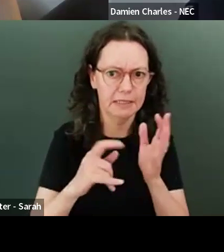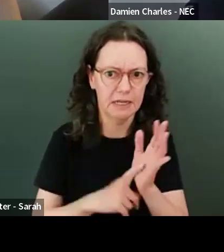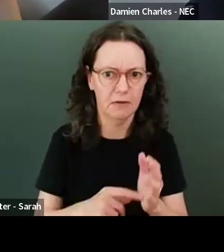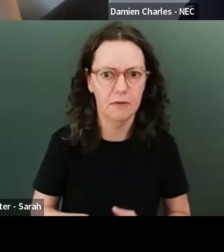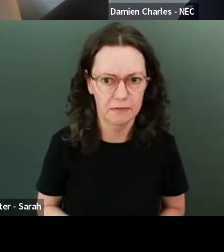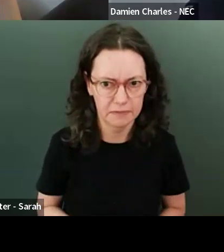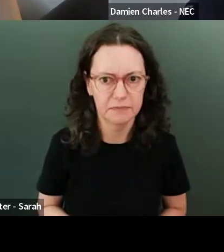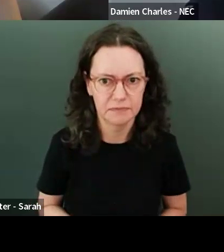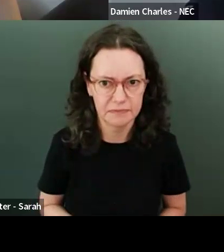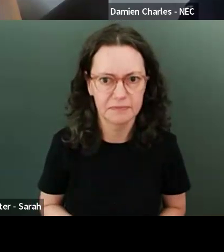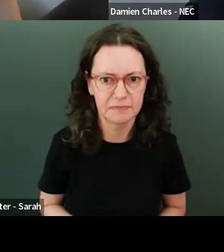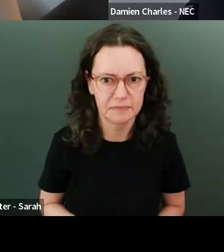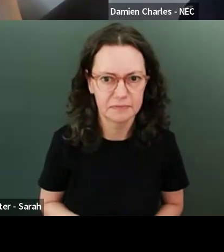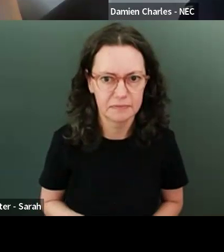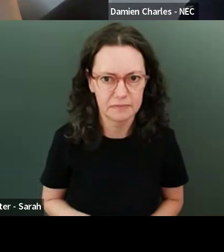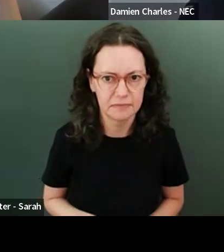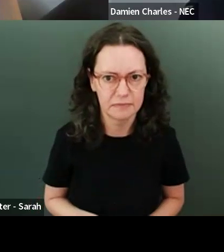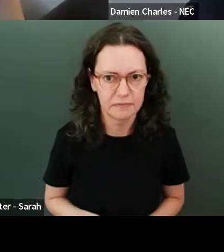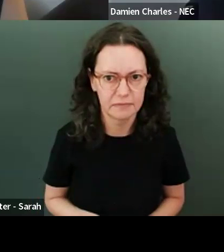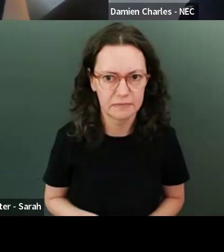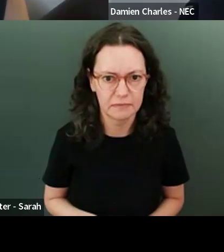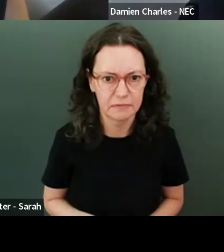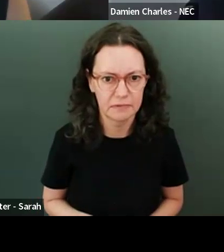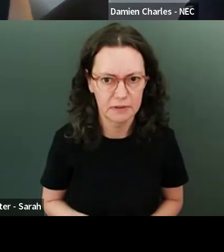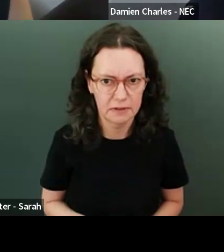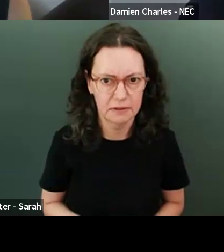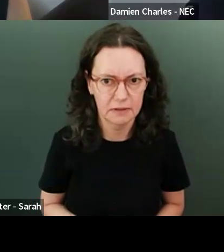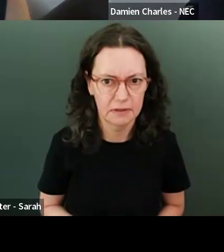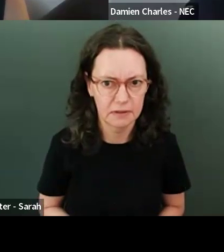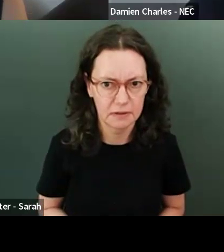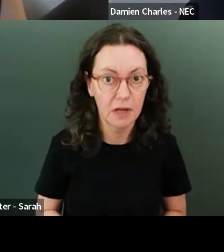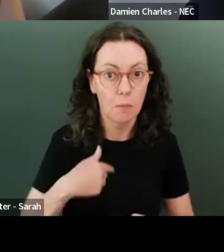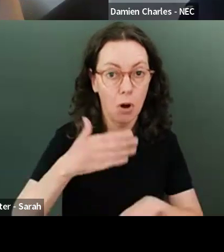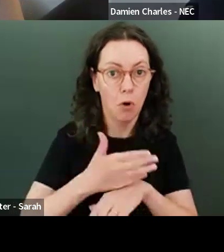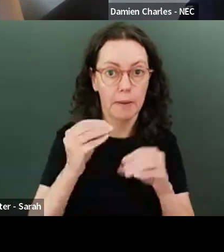with